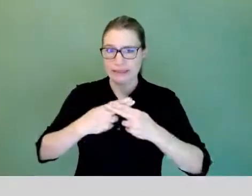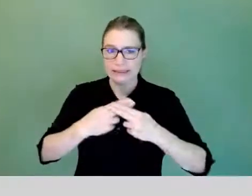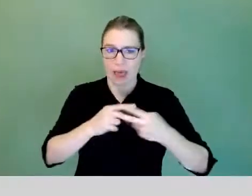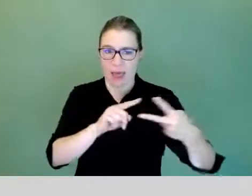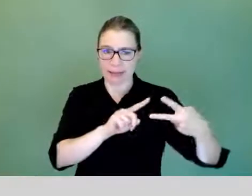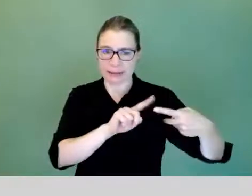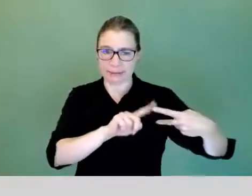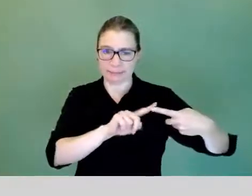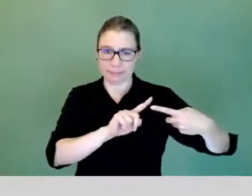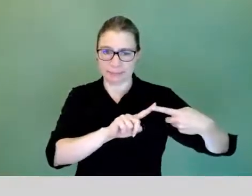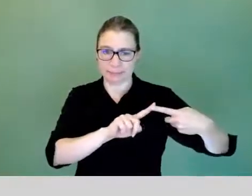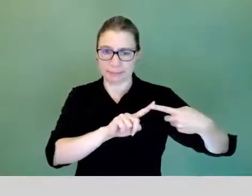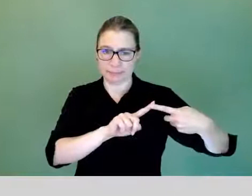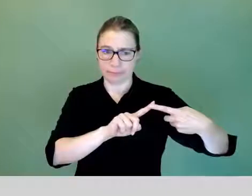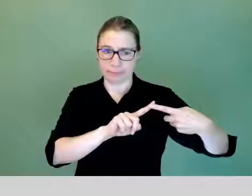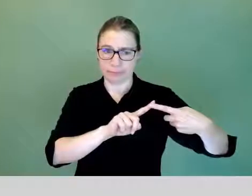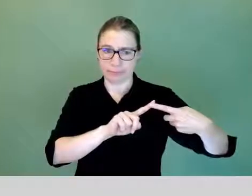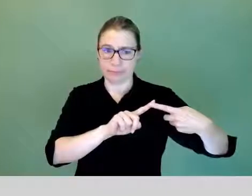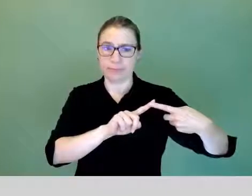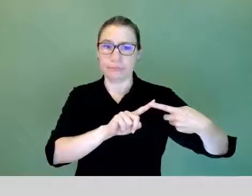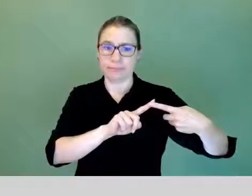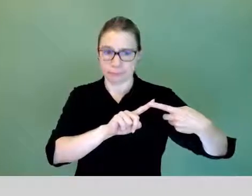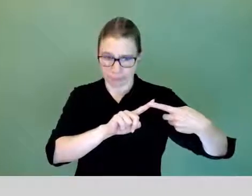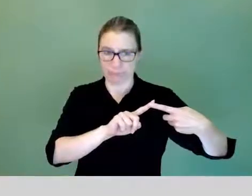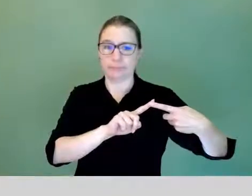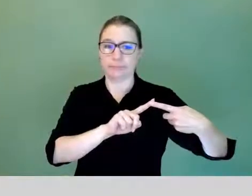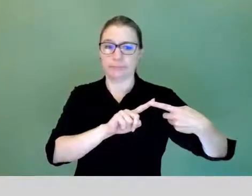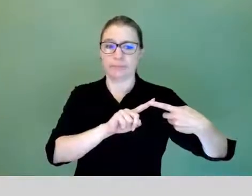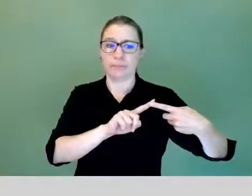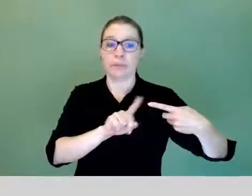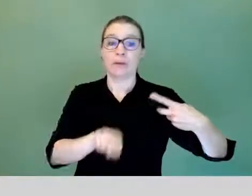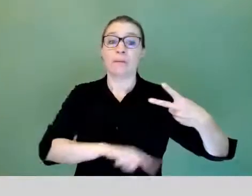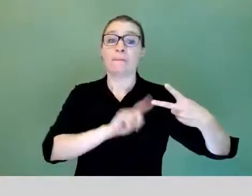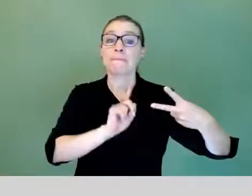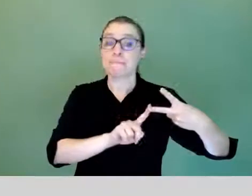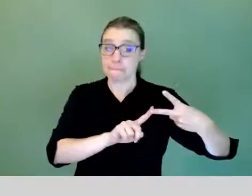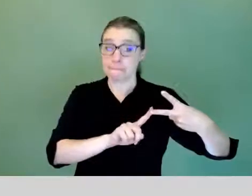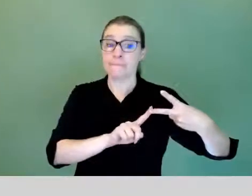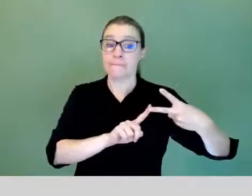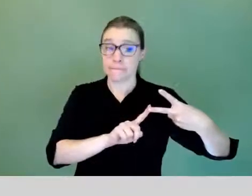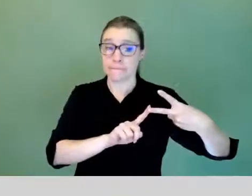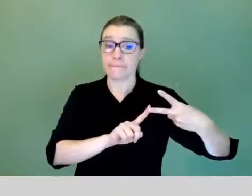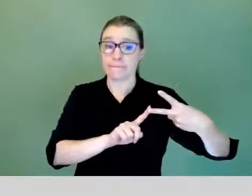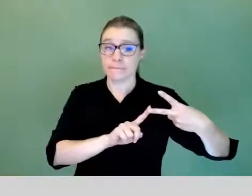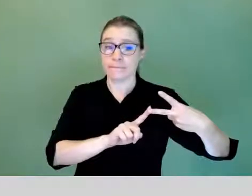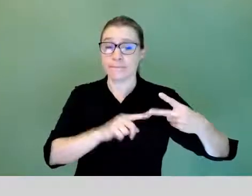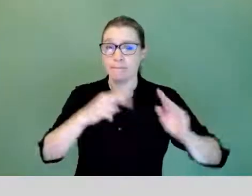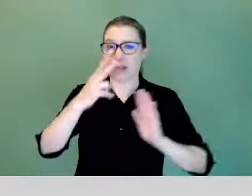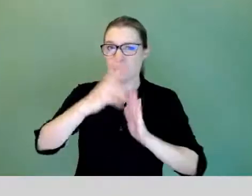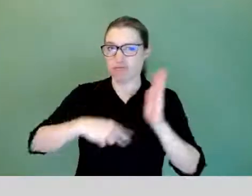and timely response to their goals without being detected. So one strategy for determining, if you have sufficient monitoring